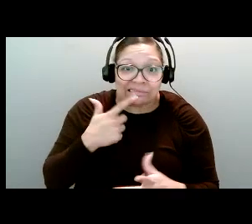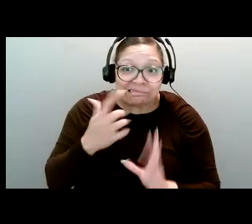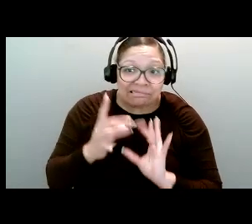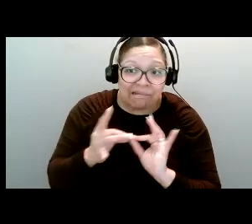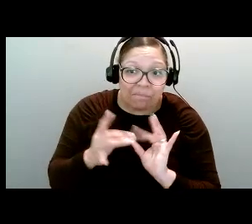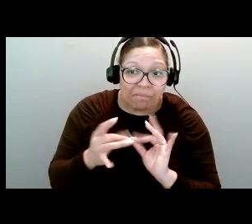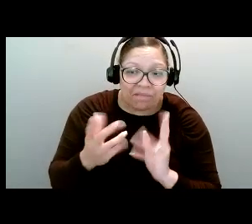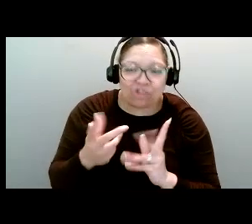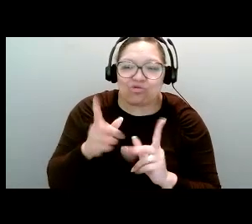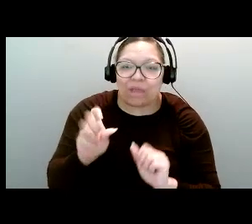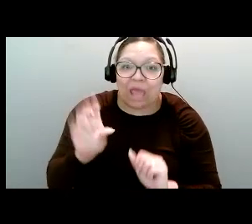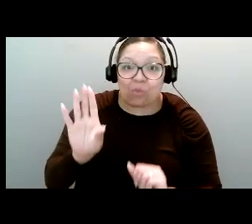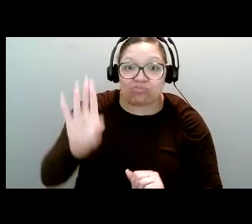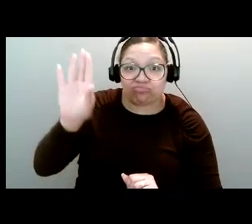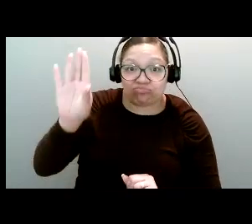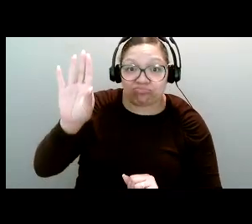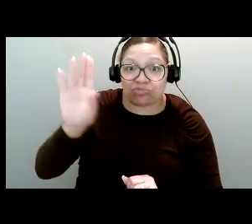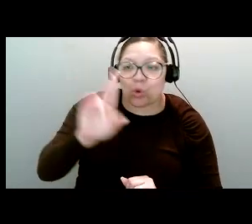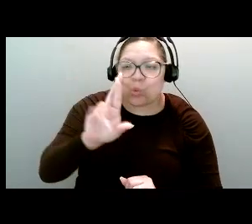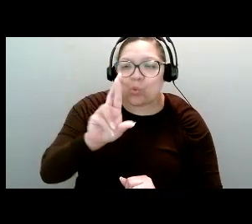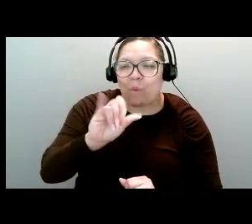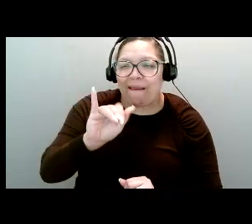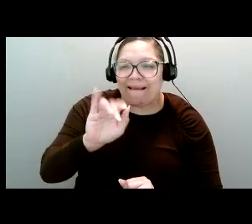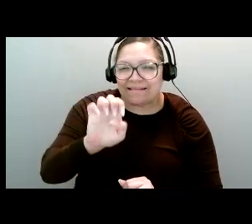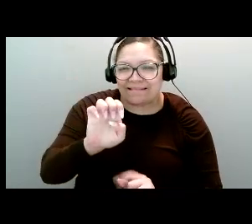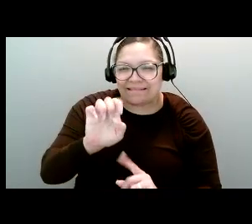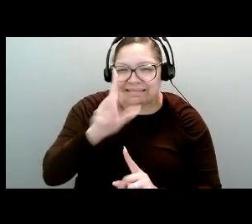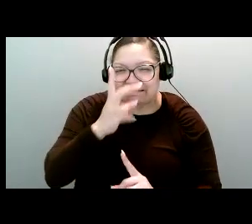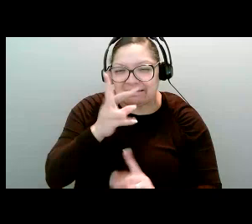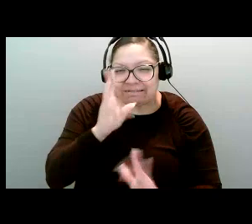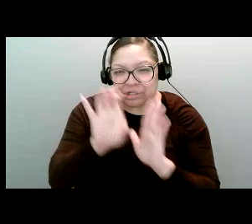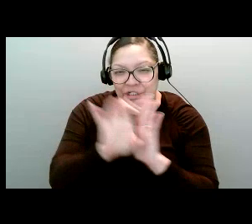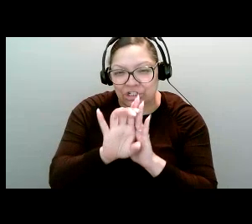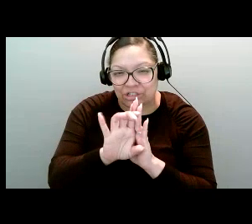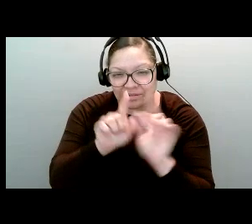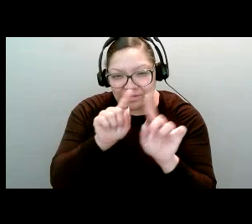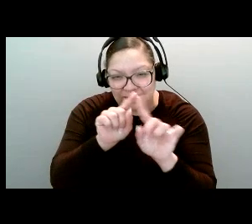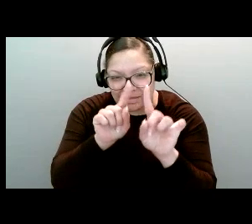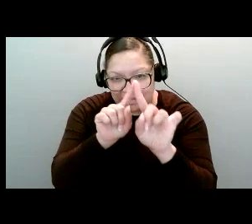You can raise your hand using that little raise hand button and we can call on you.